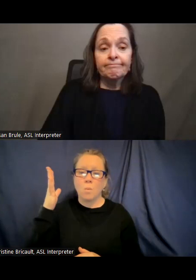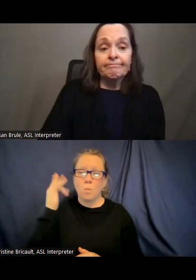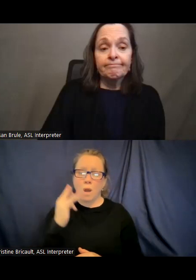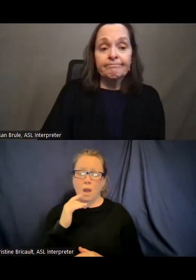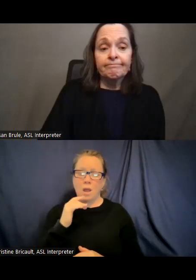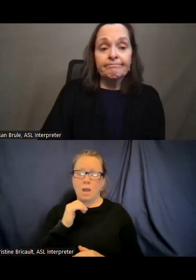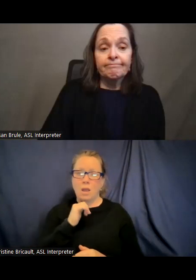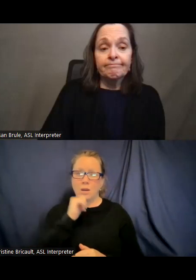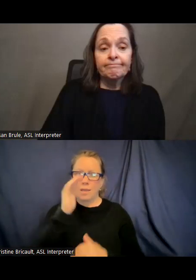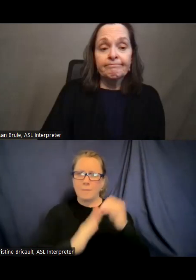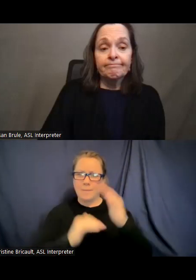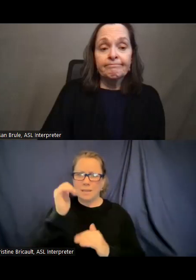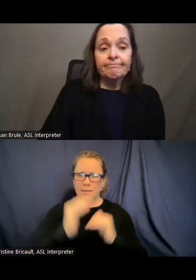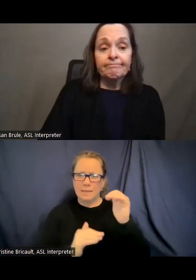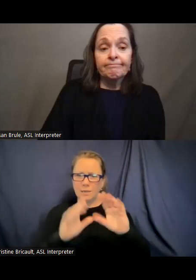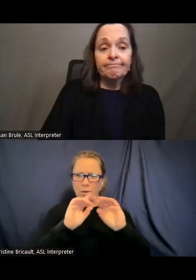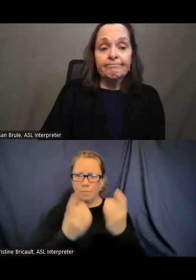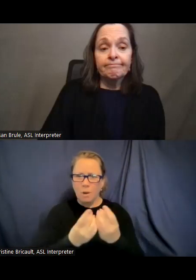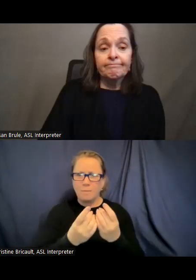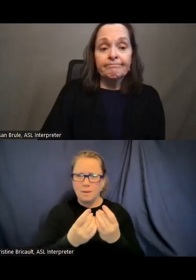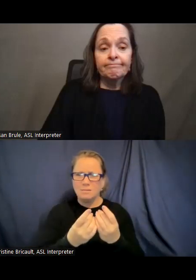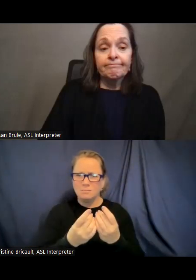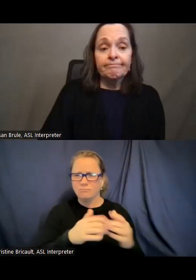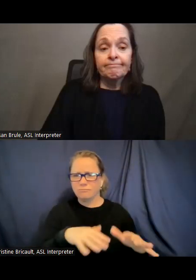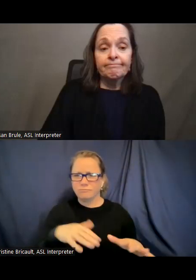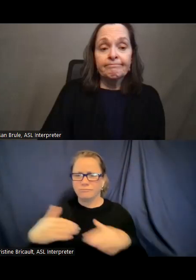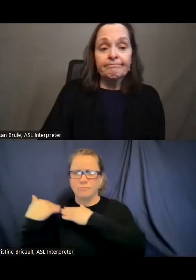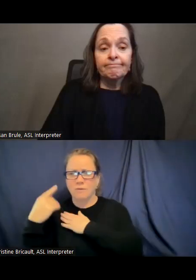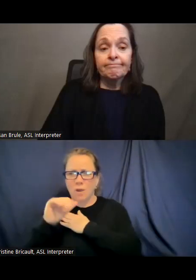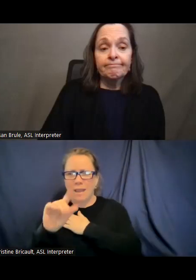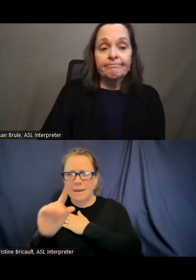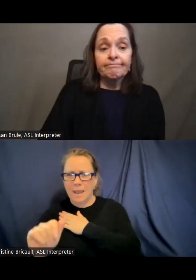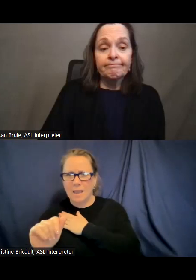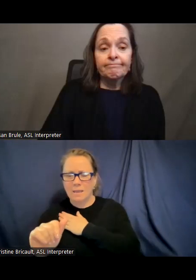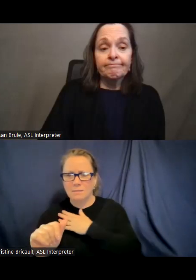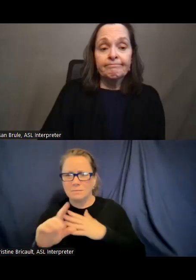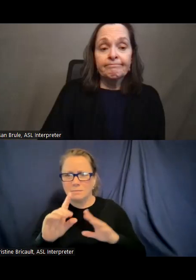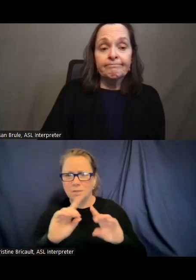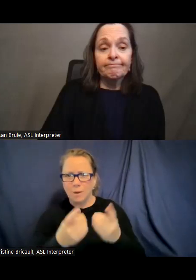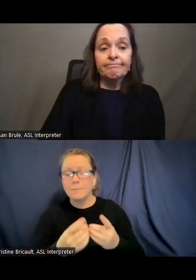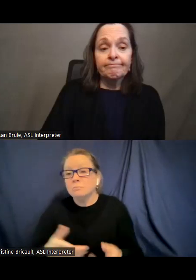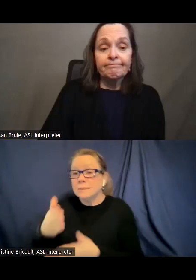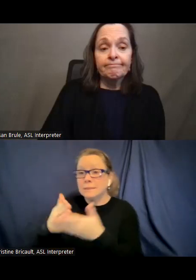the ADA Coordinator? JULIA O'LEARY: It could be. Some building inspectors are ADA coordinators.